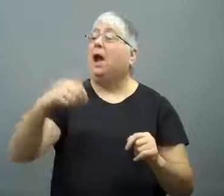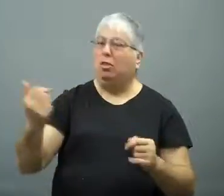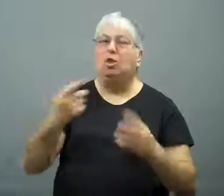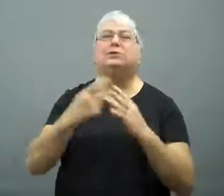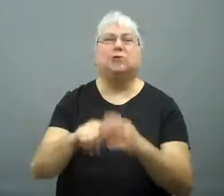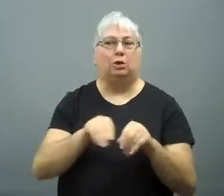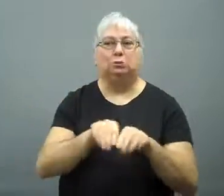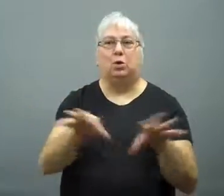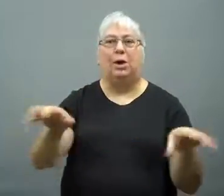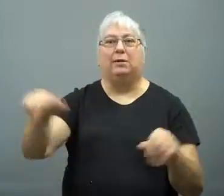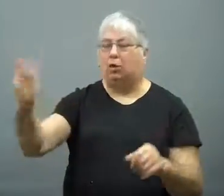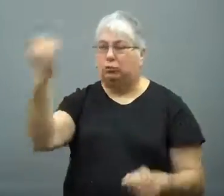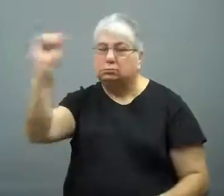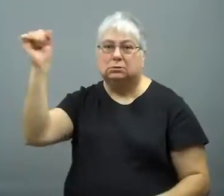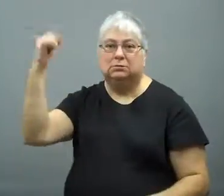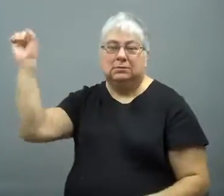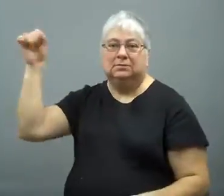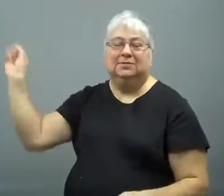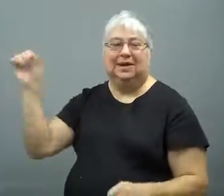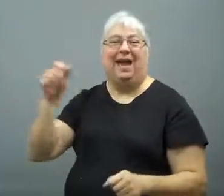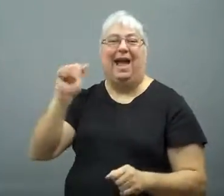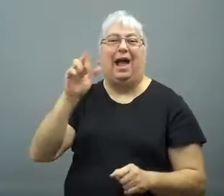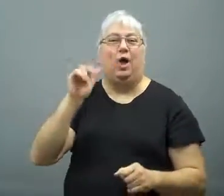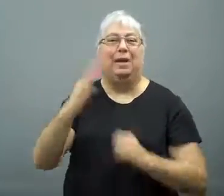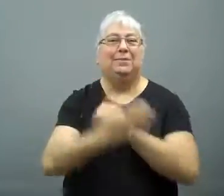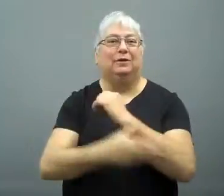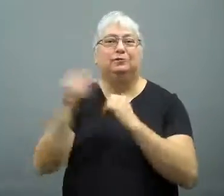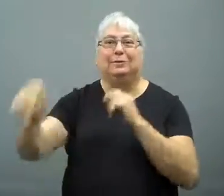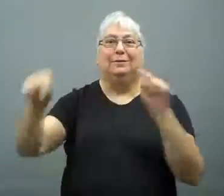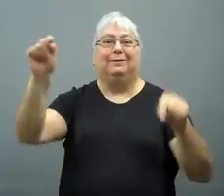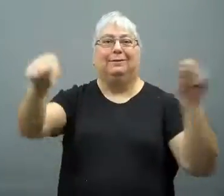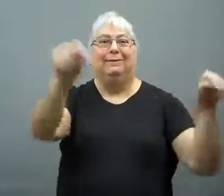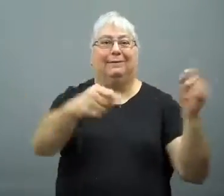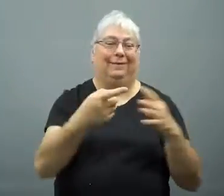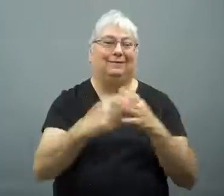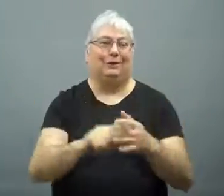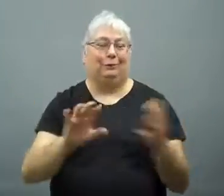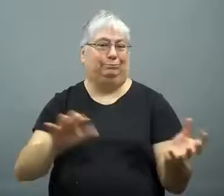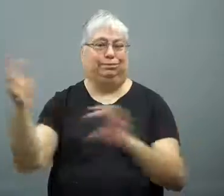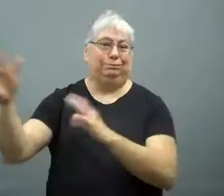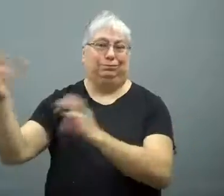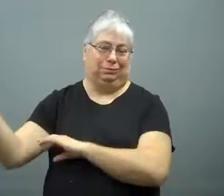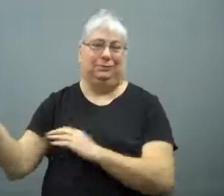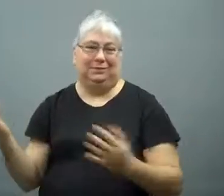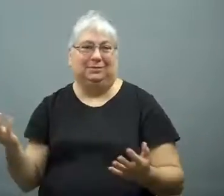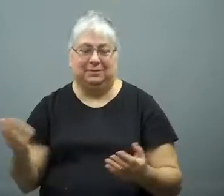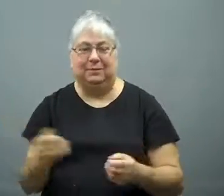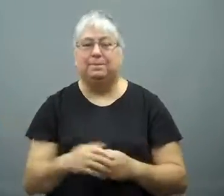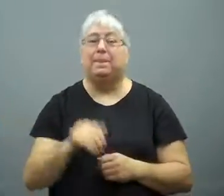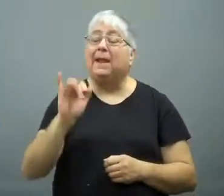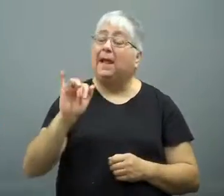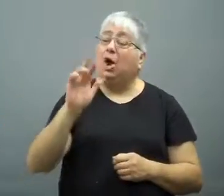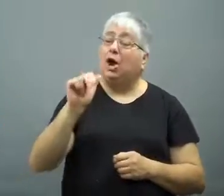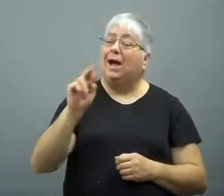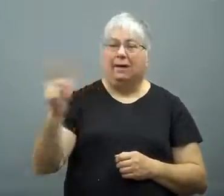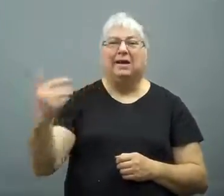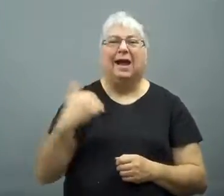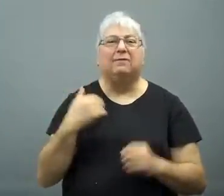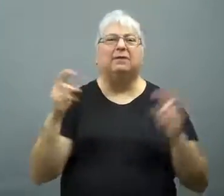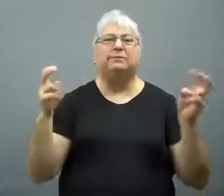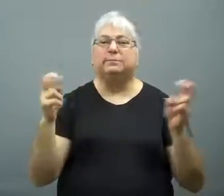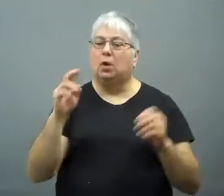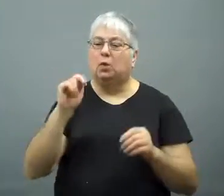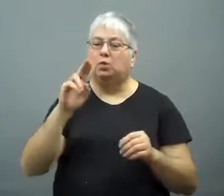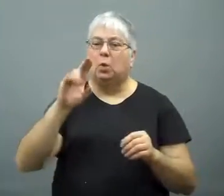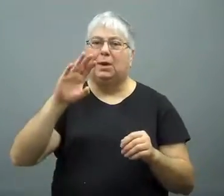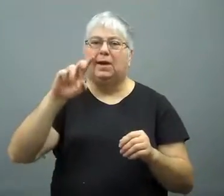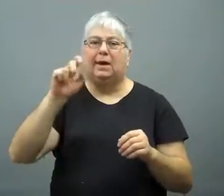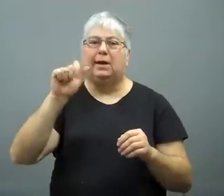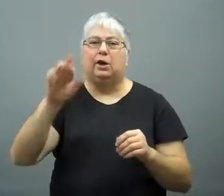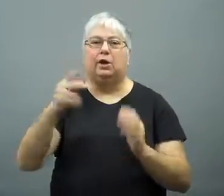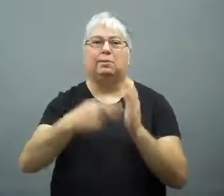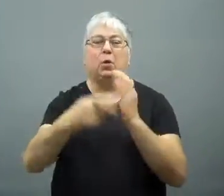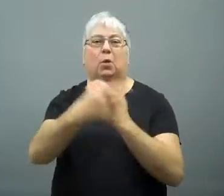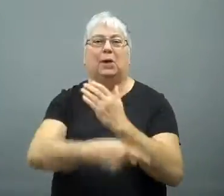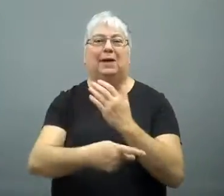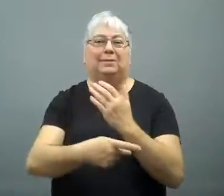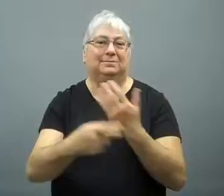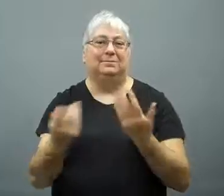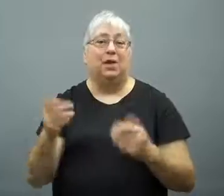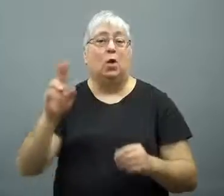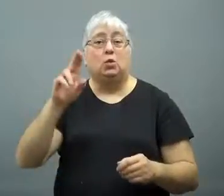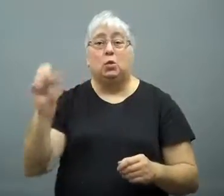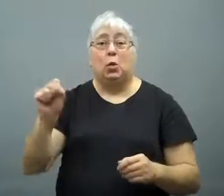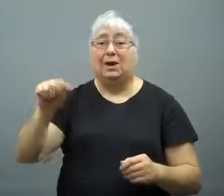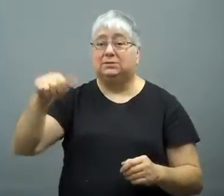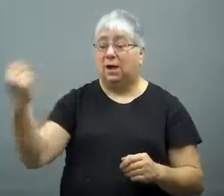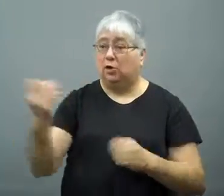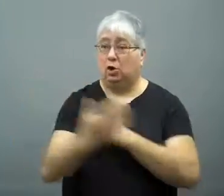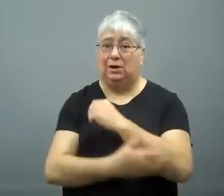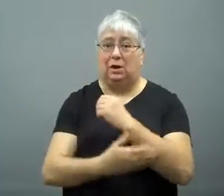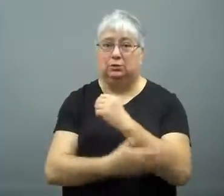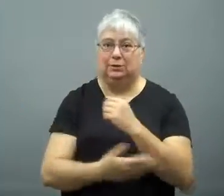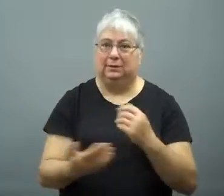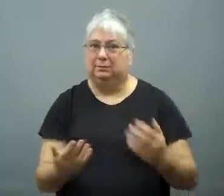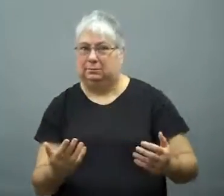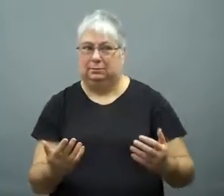The unrest spread to other Arabic countries with demonstrations and chaos.